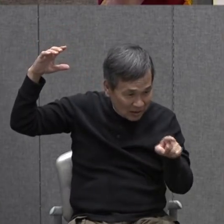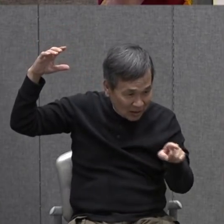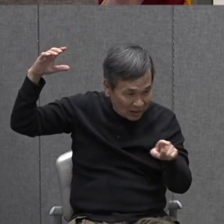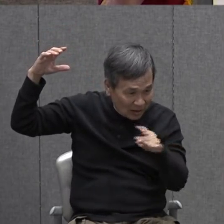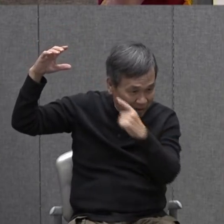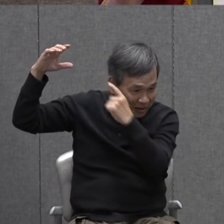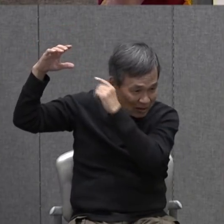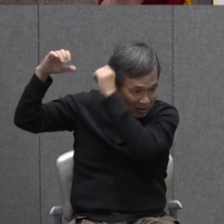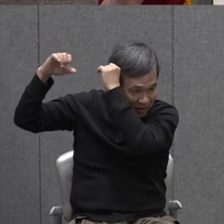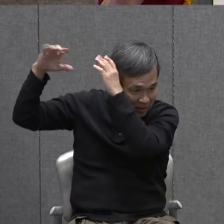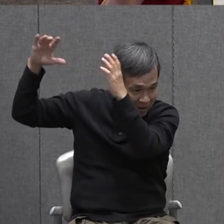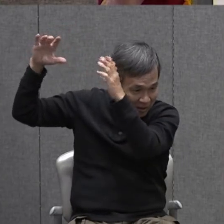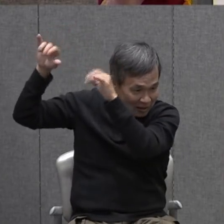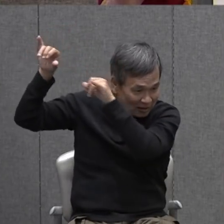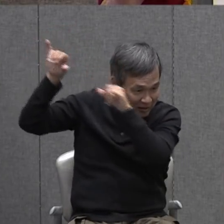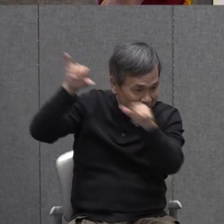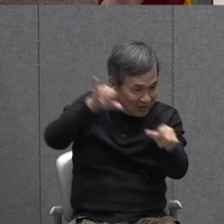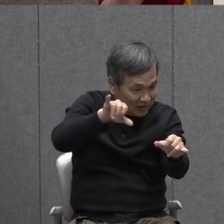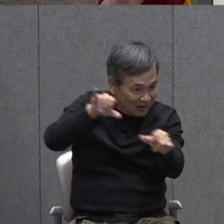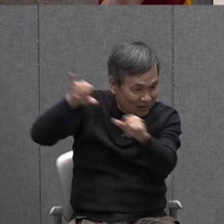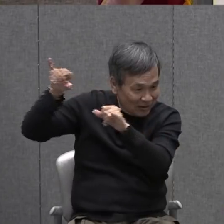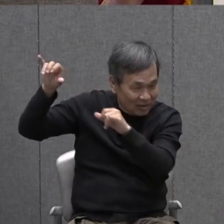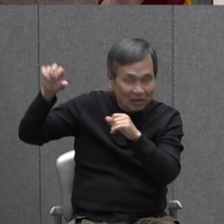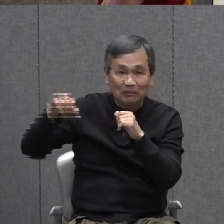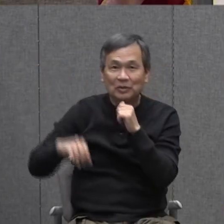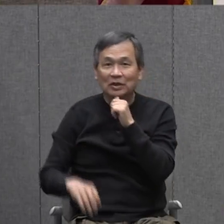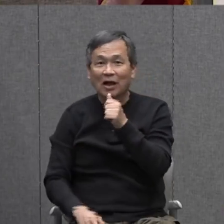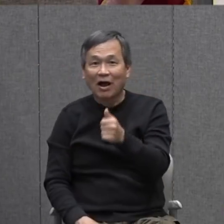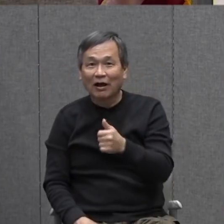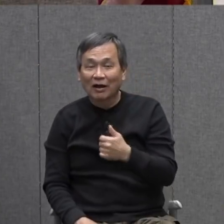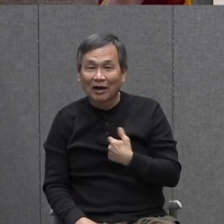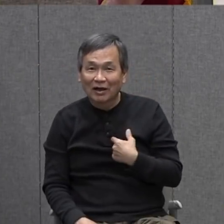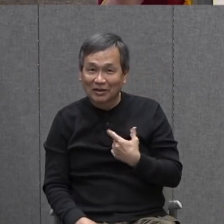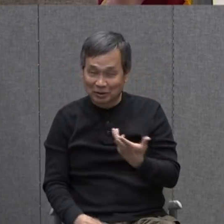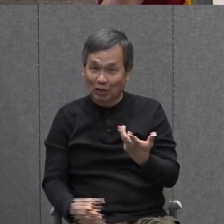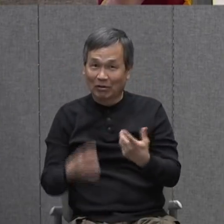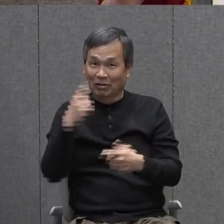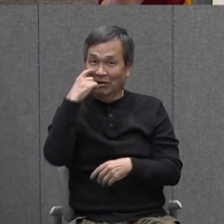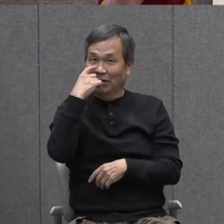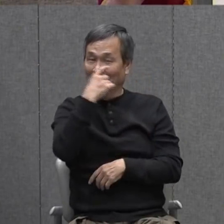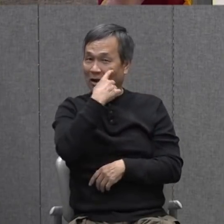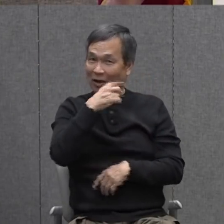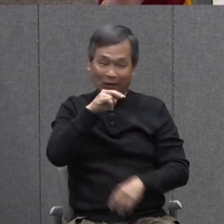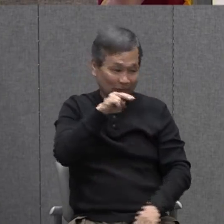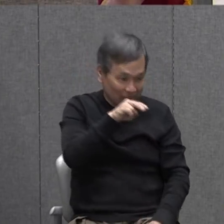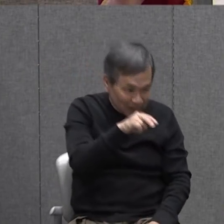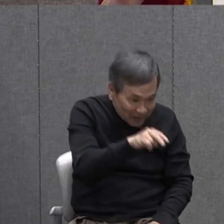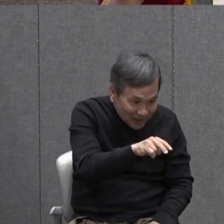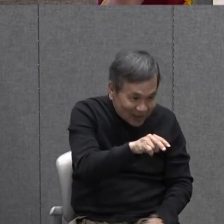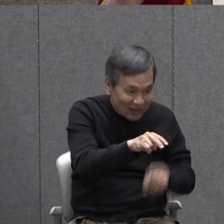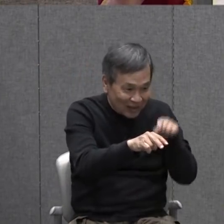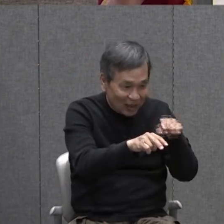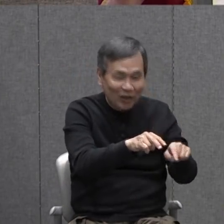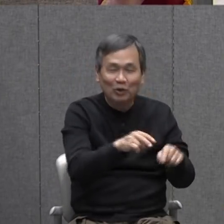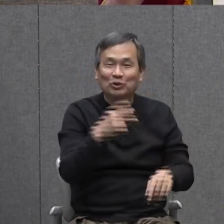or these bristles sticking out and it wouldn't be as interesting and unique. And I can add all these little color areas over here.